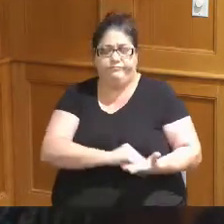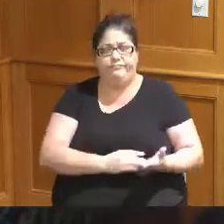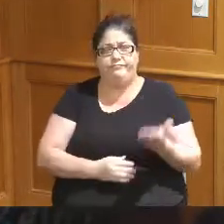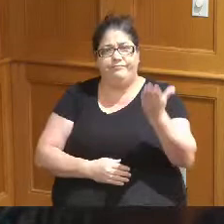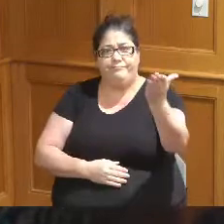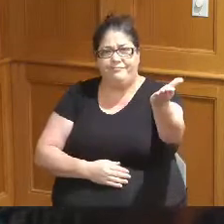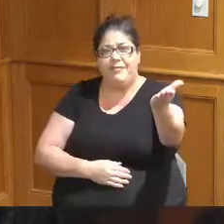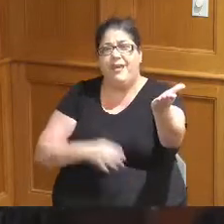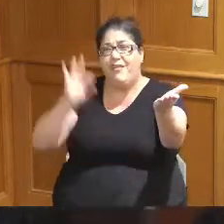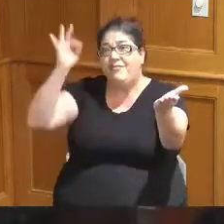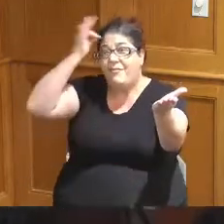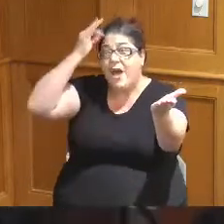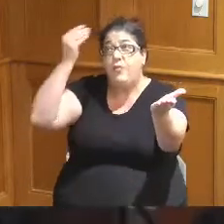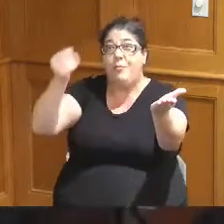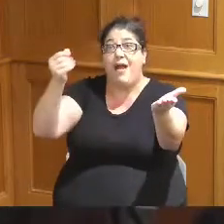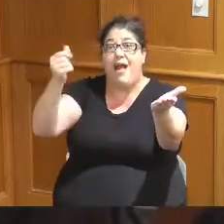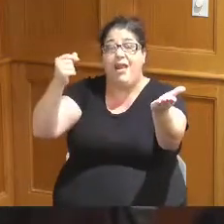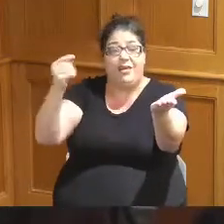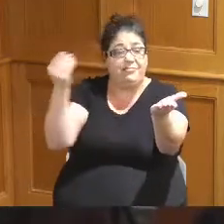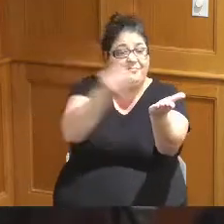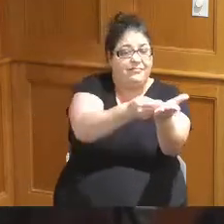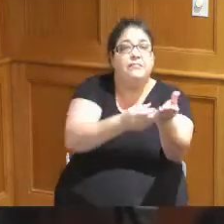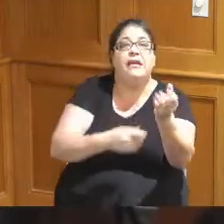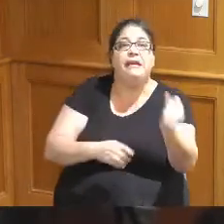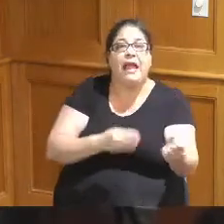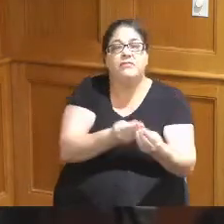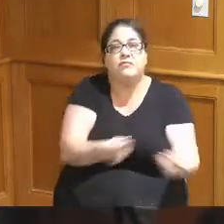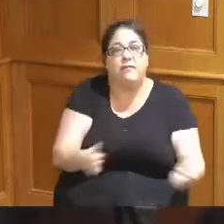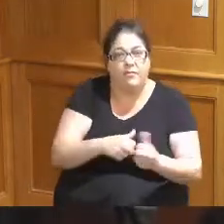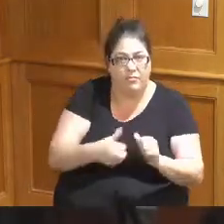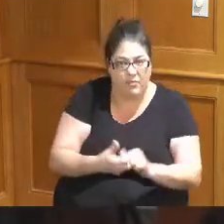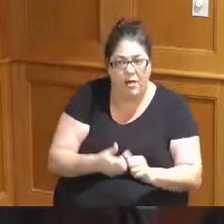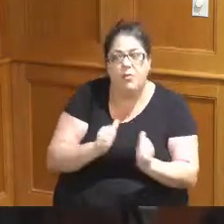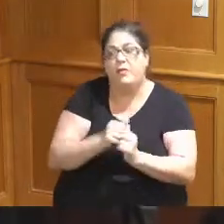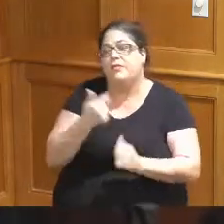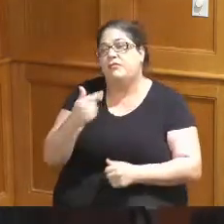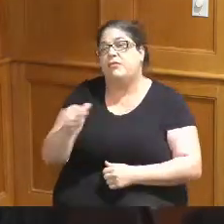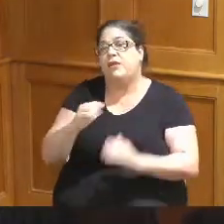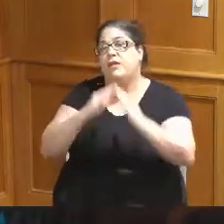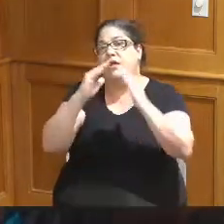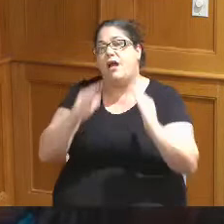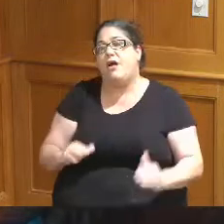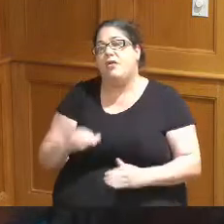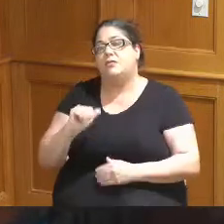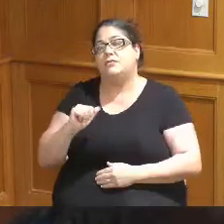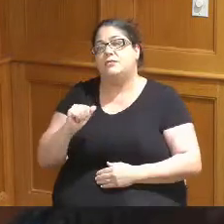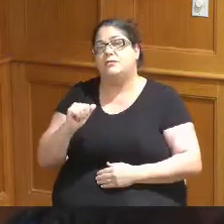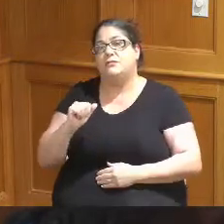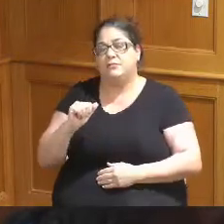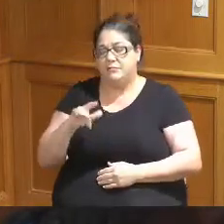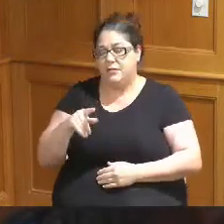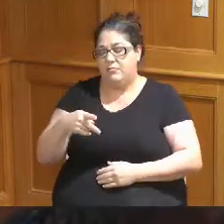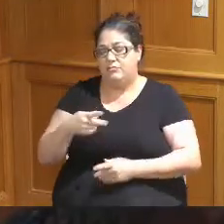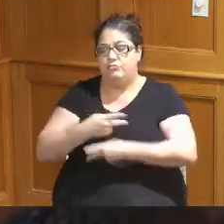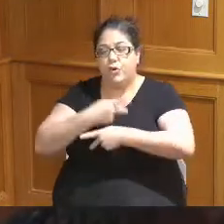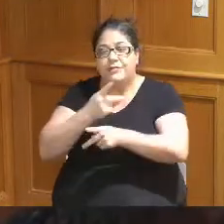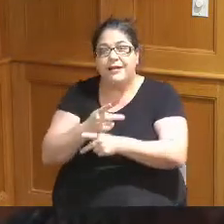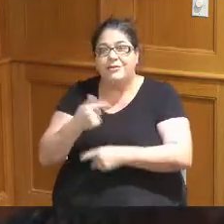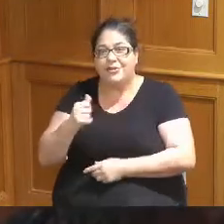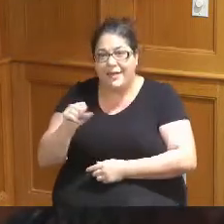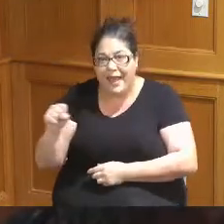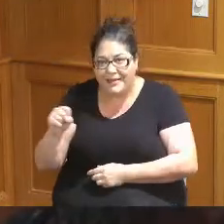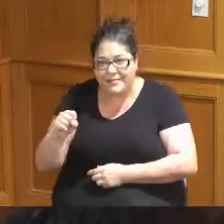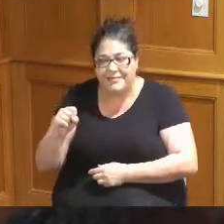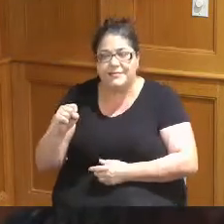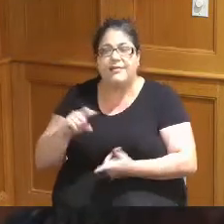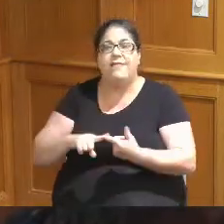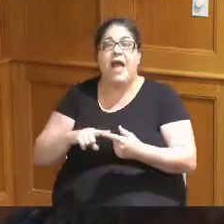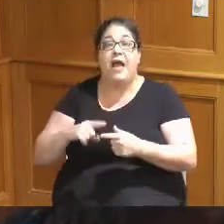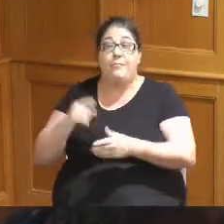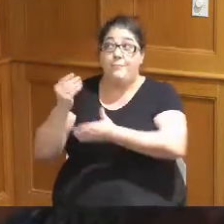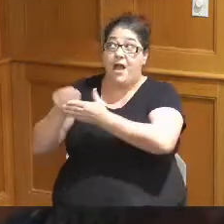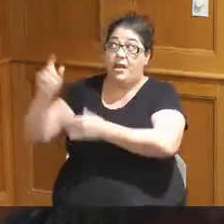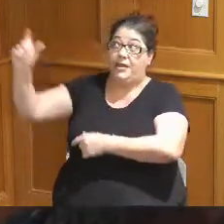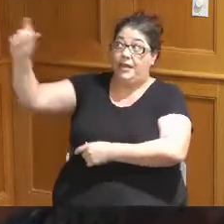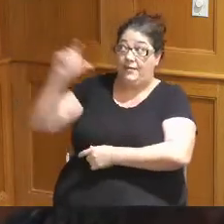government through the greenhouse gas reduction and this money can be used for restoration um